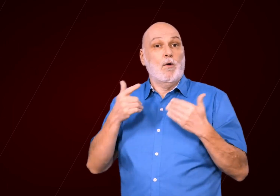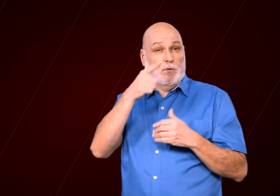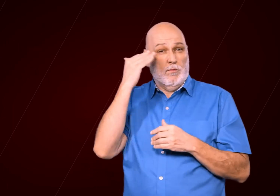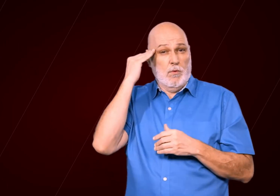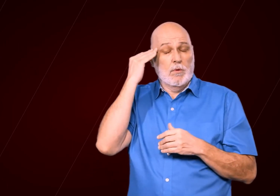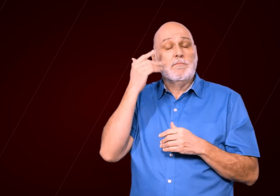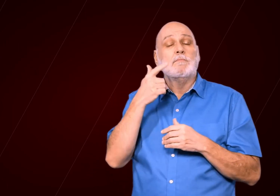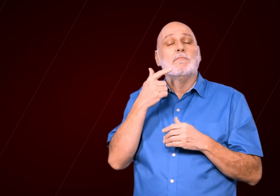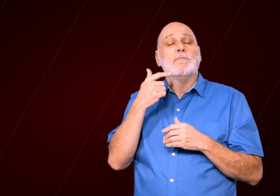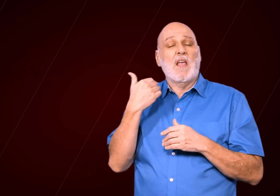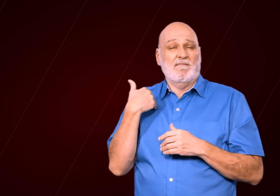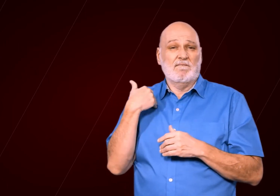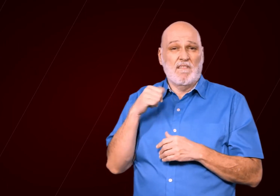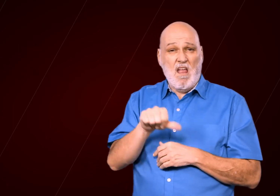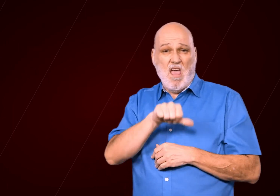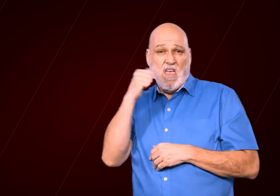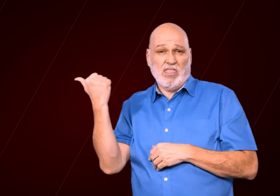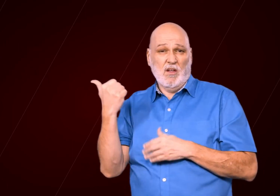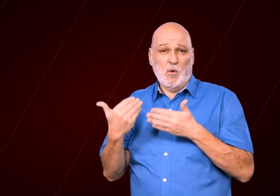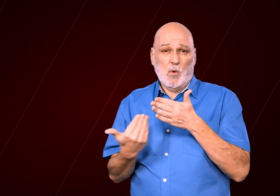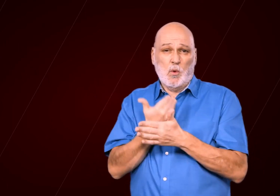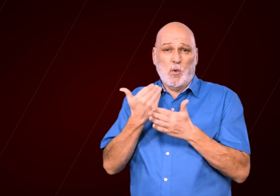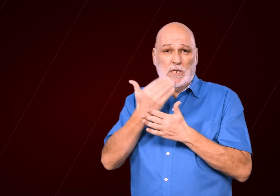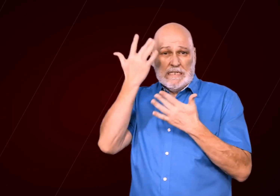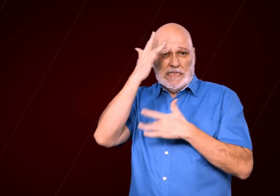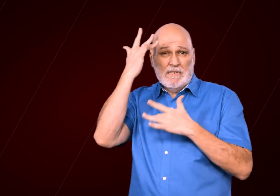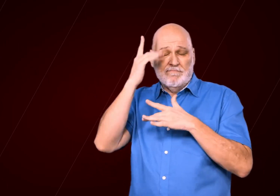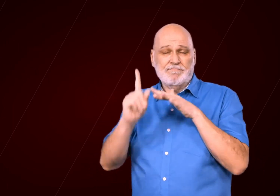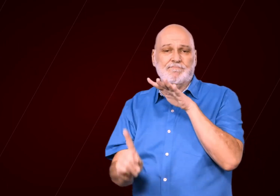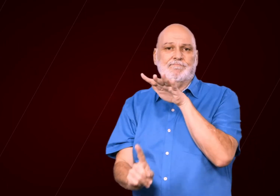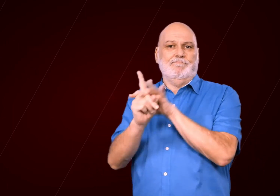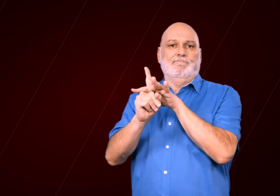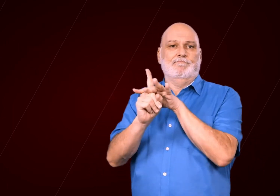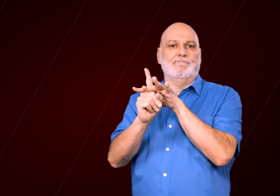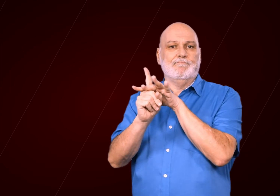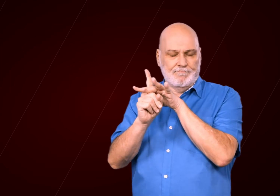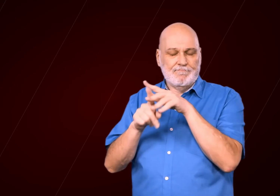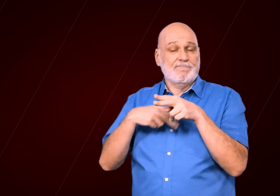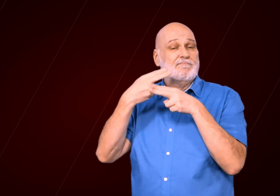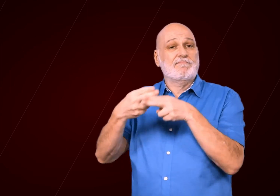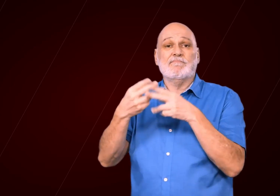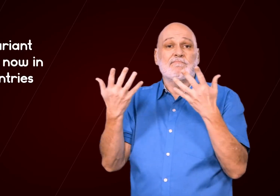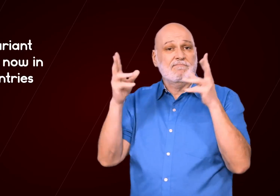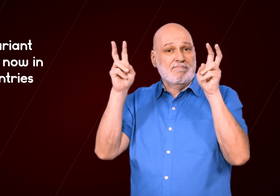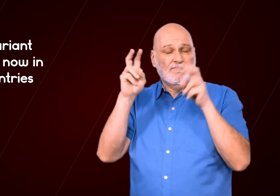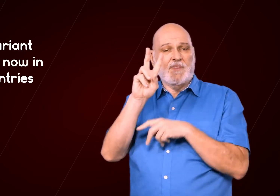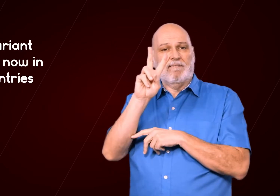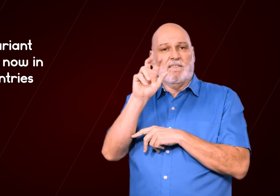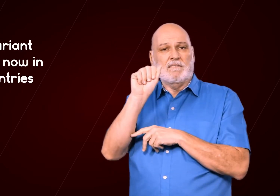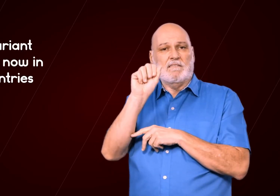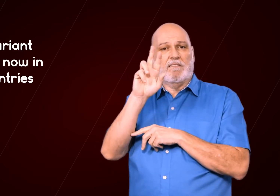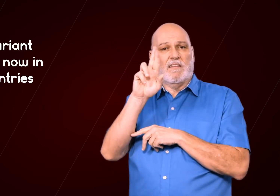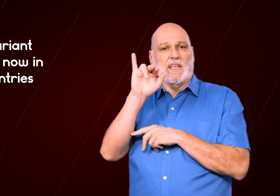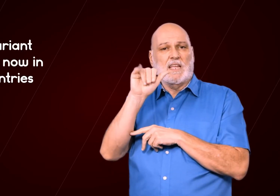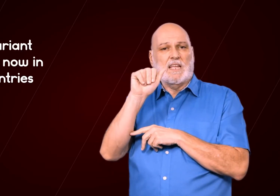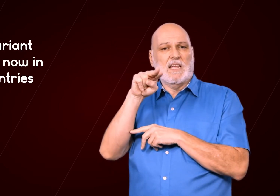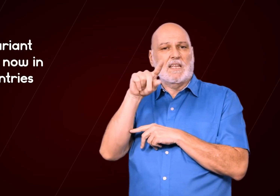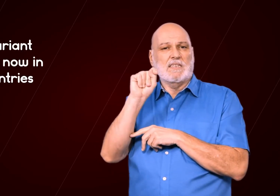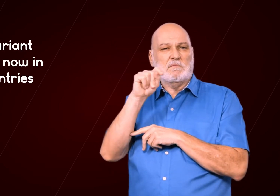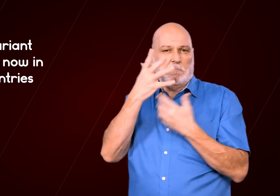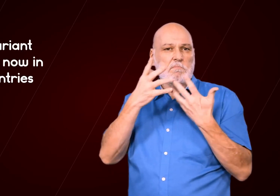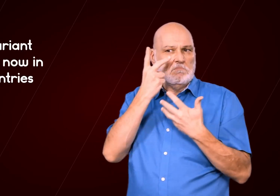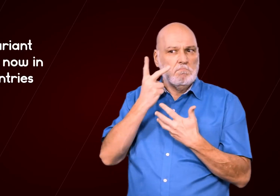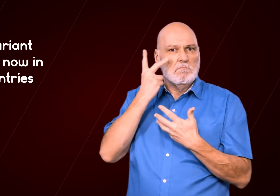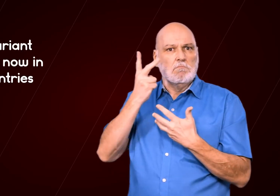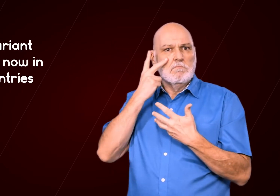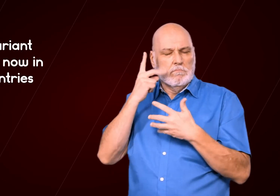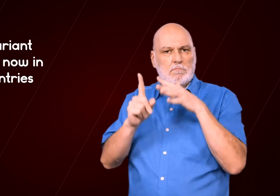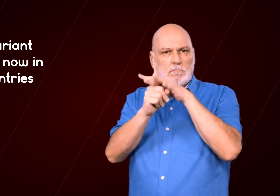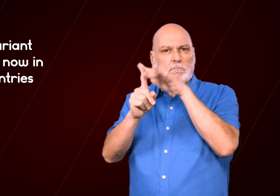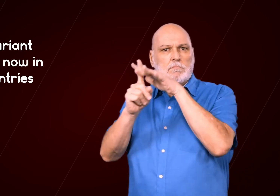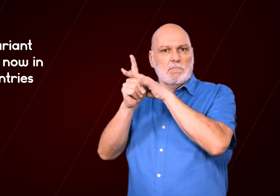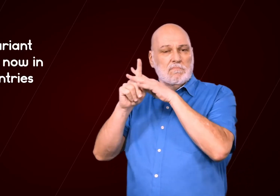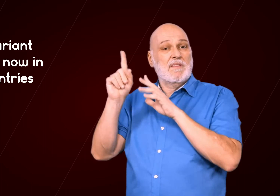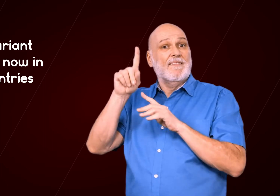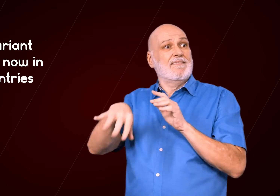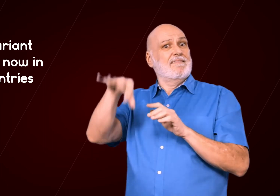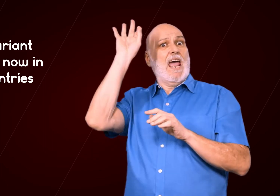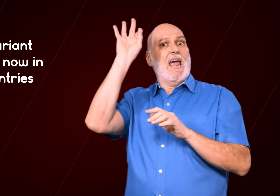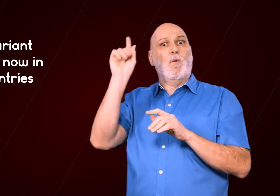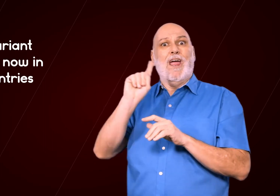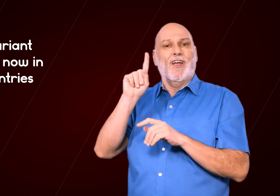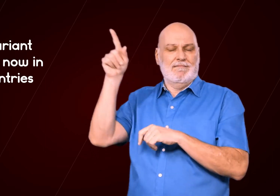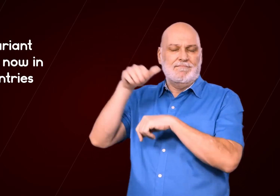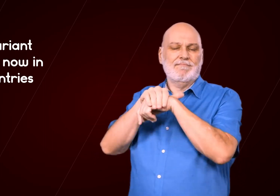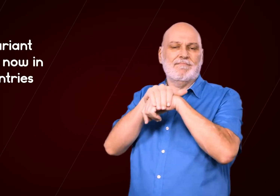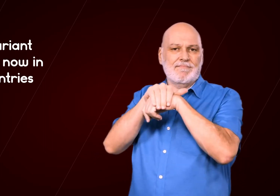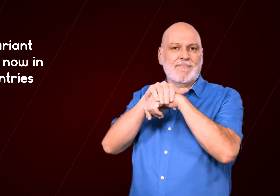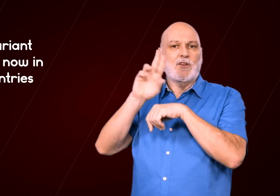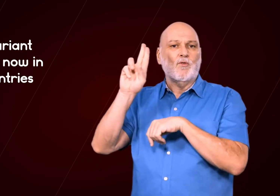A new variant, called B-117 was found